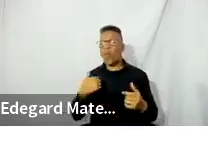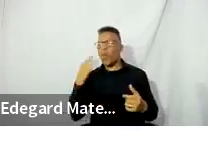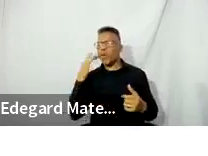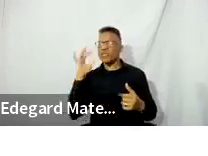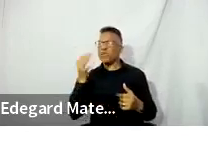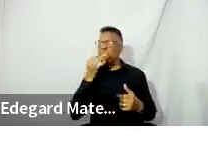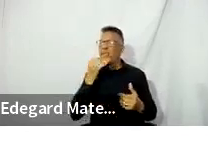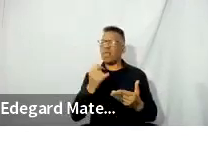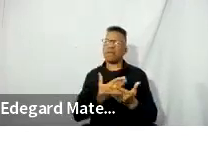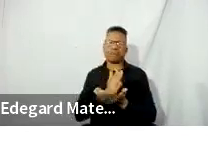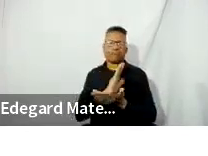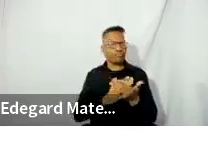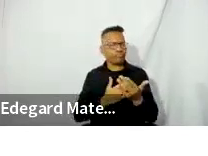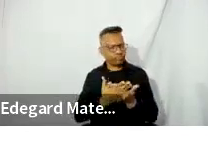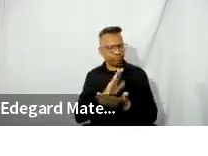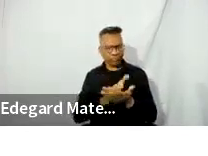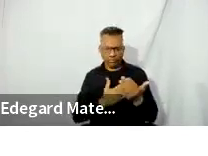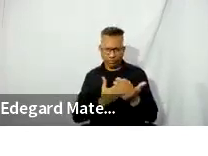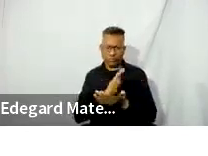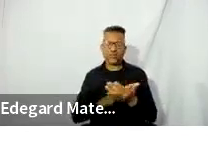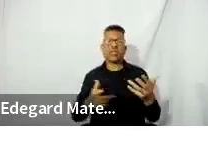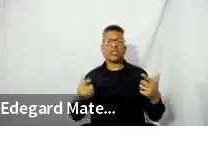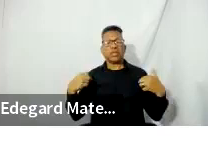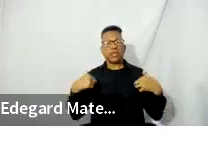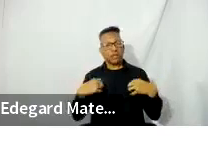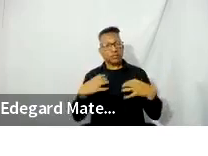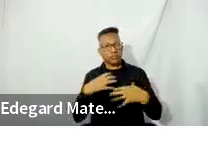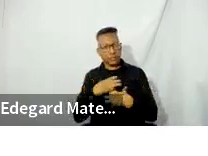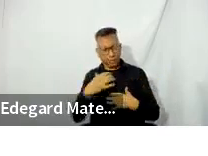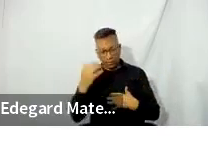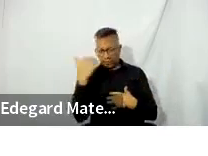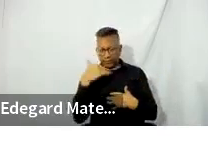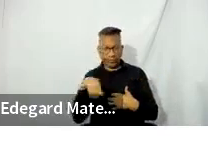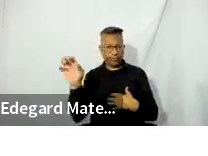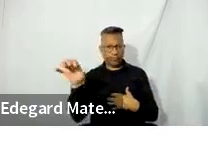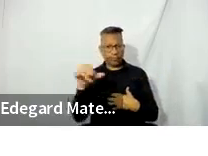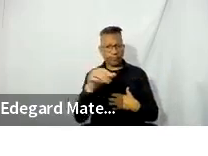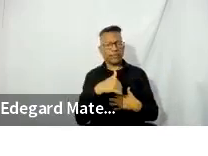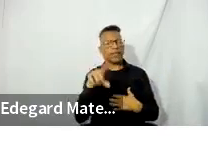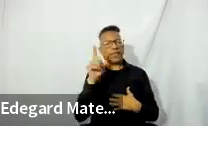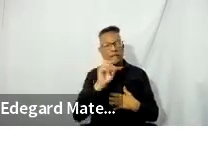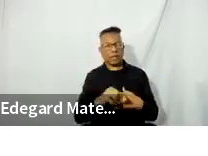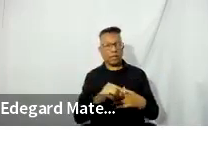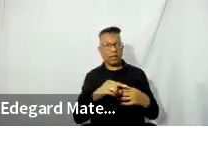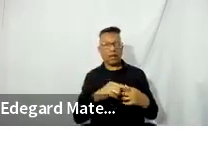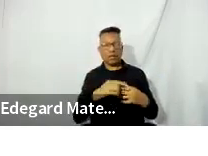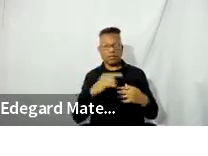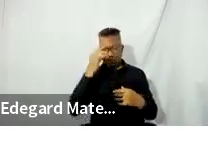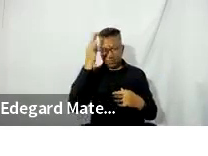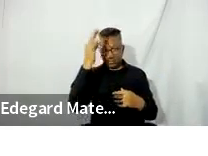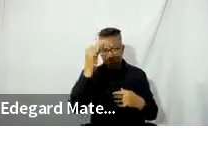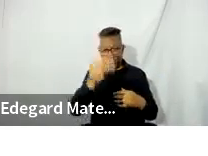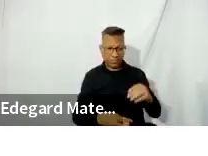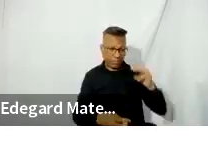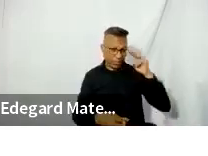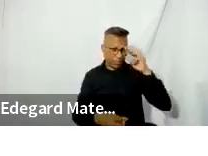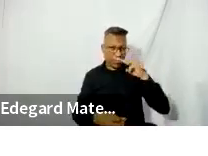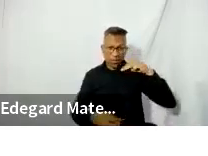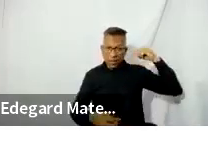tradition, where the phone the the fundamental principle principle, in effect, of principle, in effect of of a dialectical theory is self